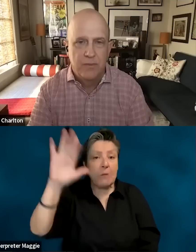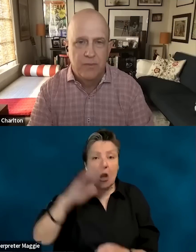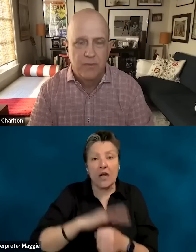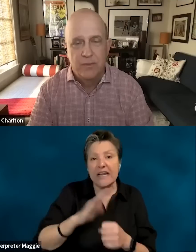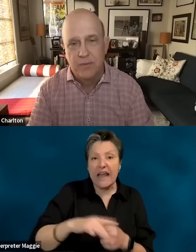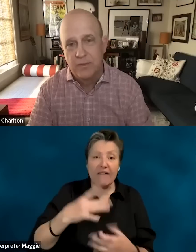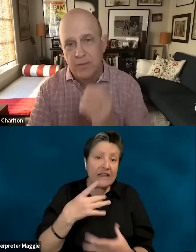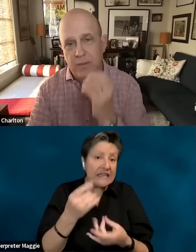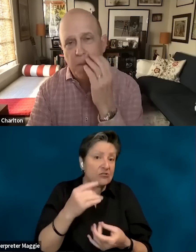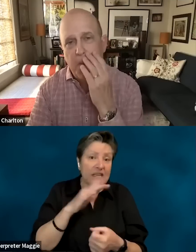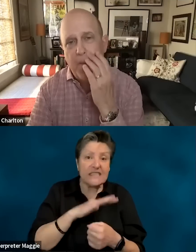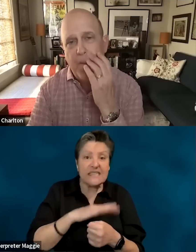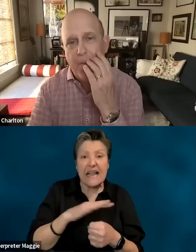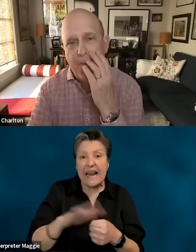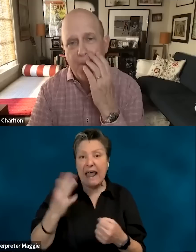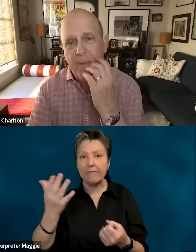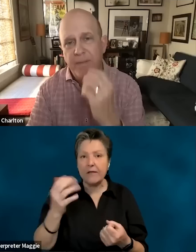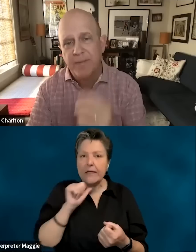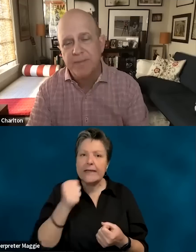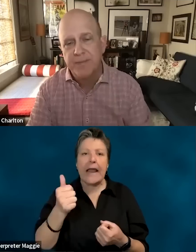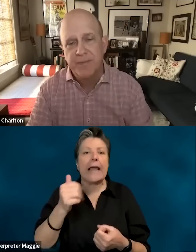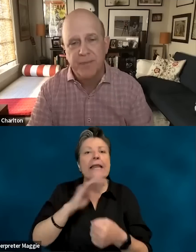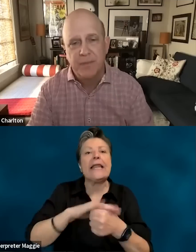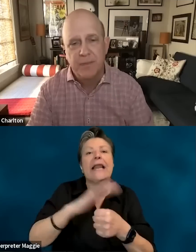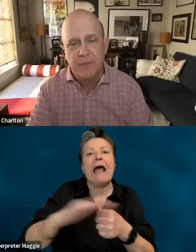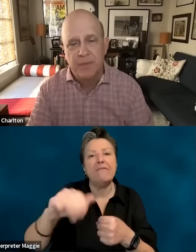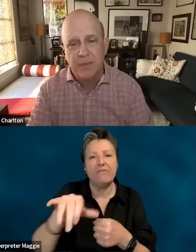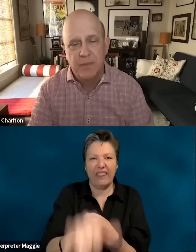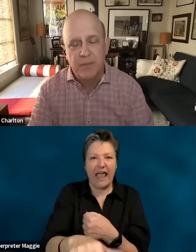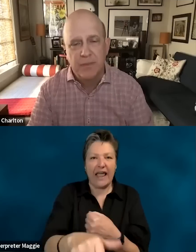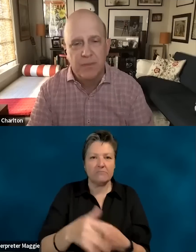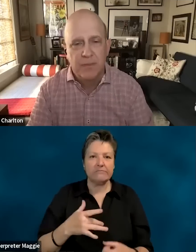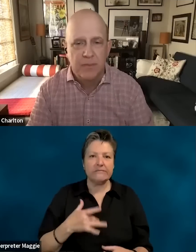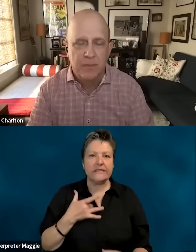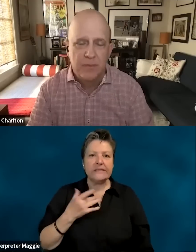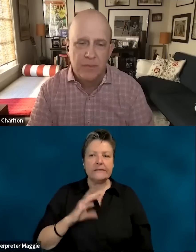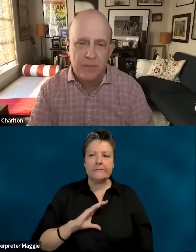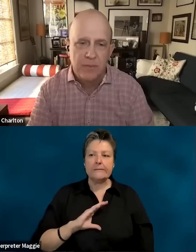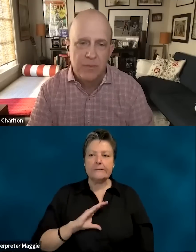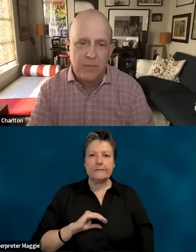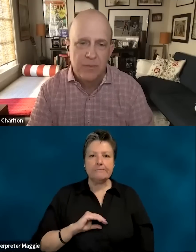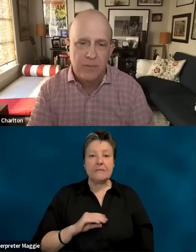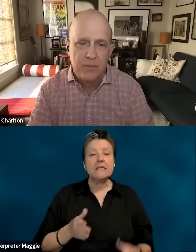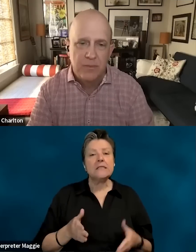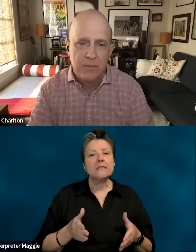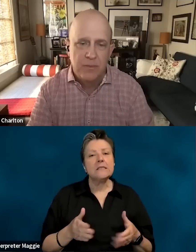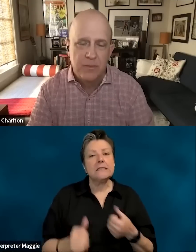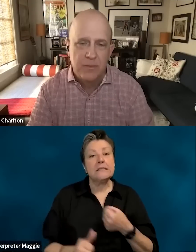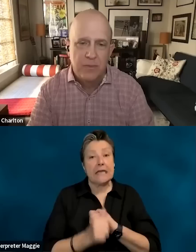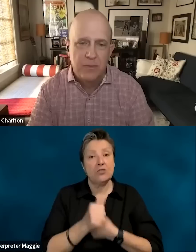right, like just not being enough. And that's a very dangerous path of thinking and very common too.